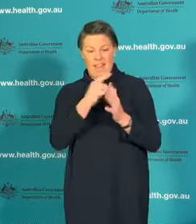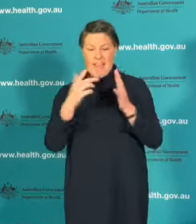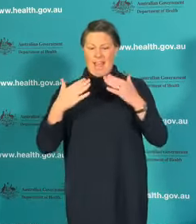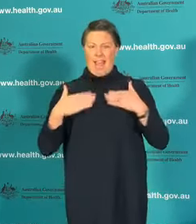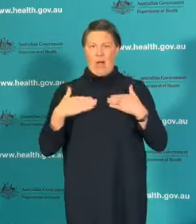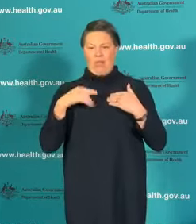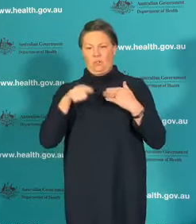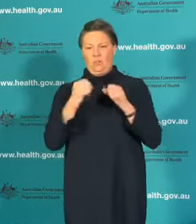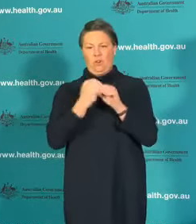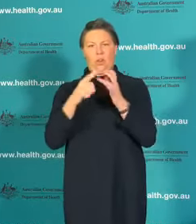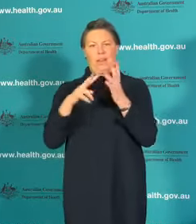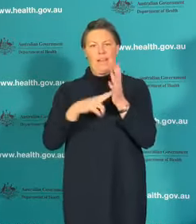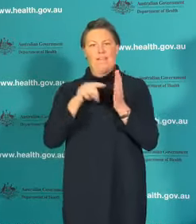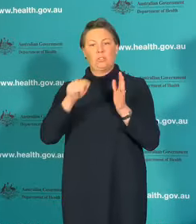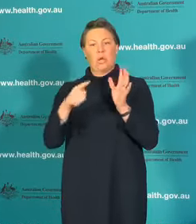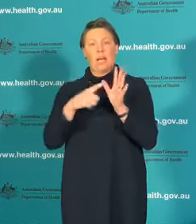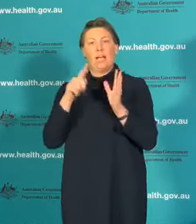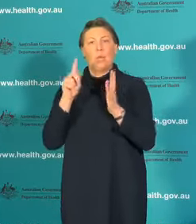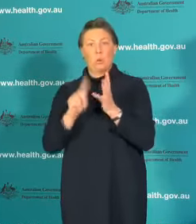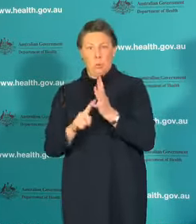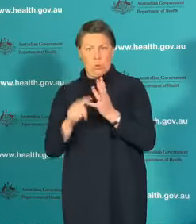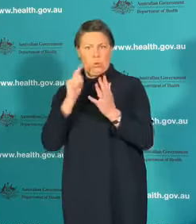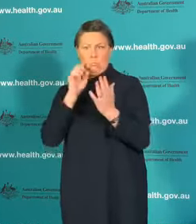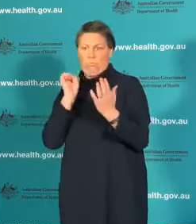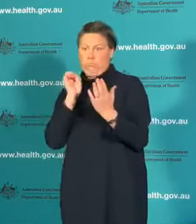individual jurisdictions is the advice which people need to